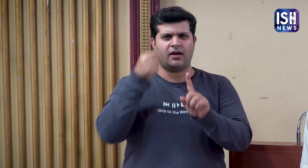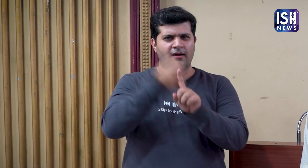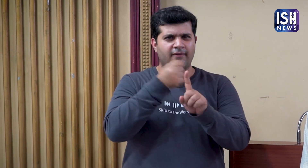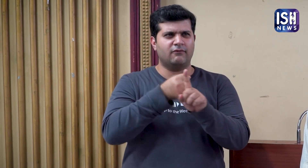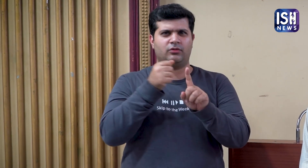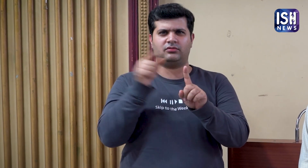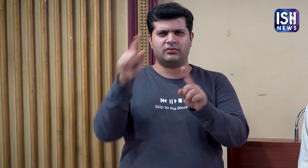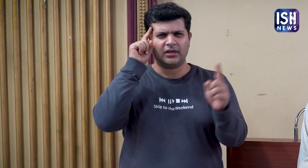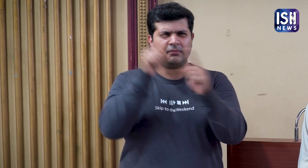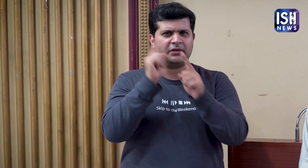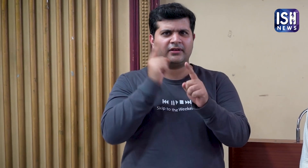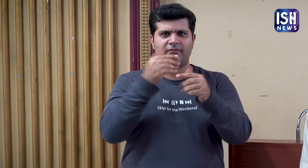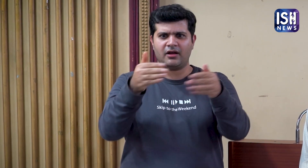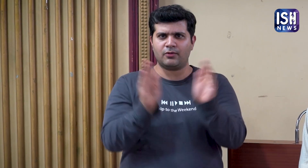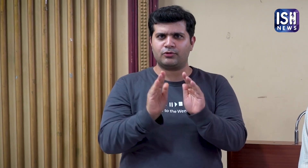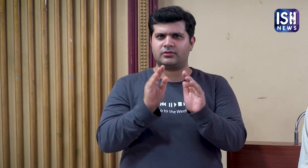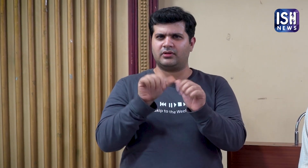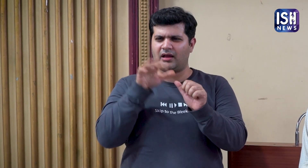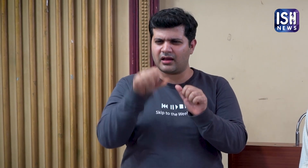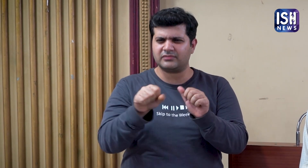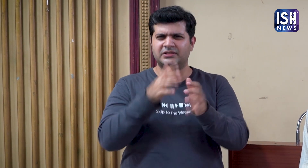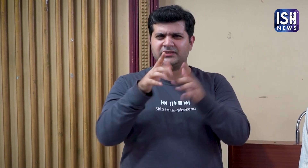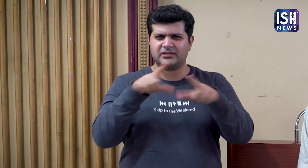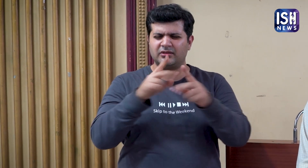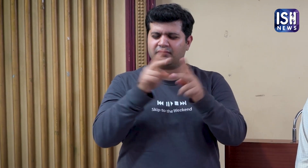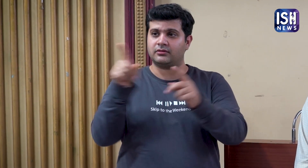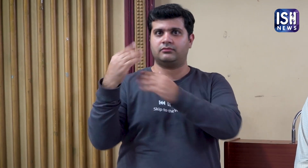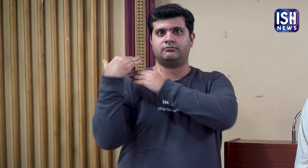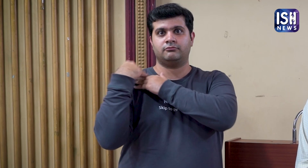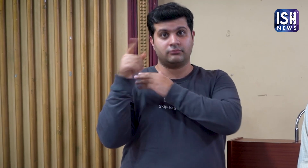He has been advocating with the government for accessibility, Sign Language, etc. for the Deaf Community.